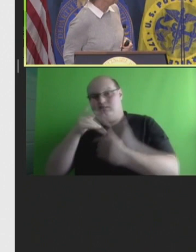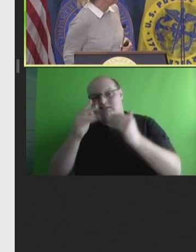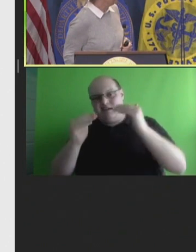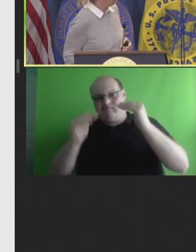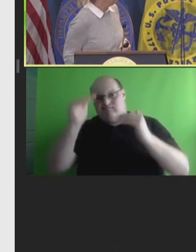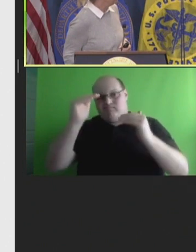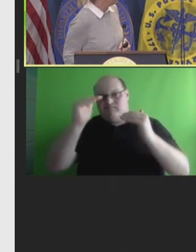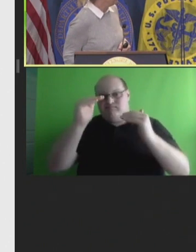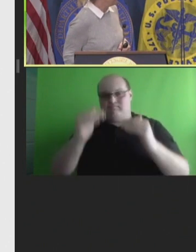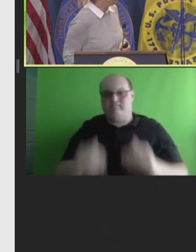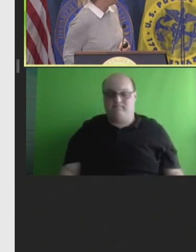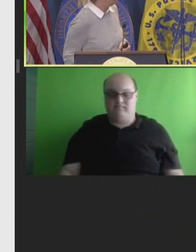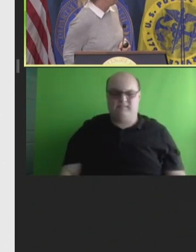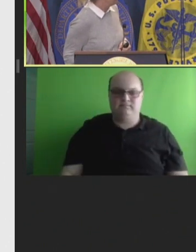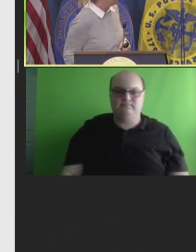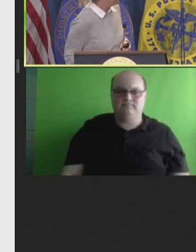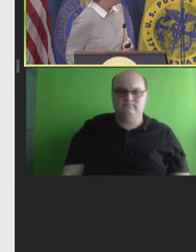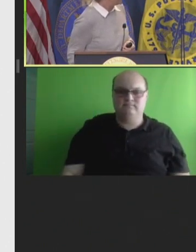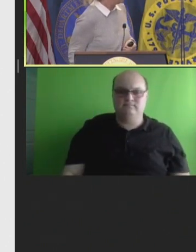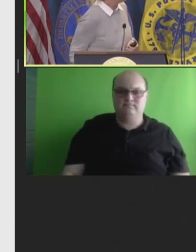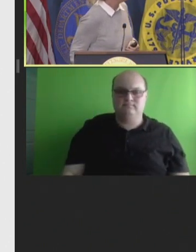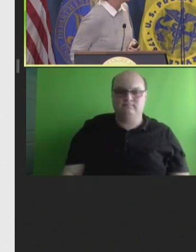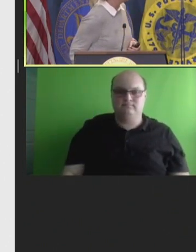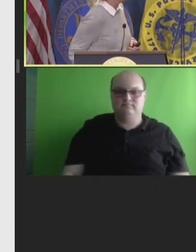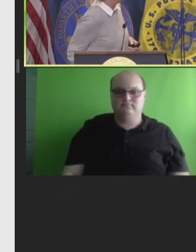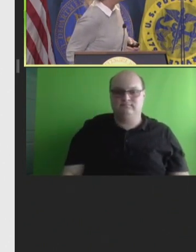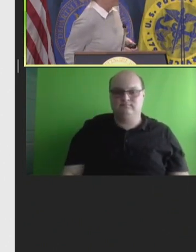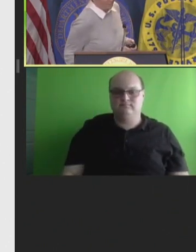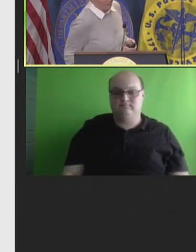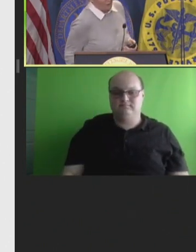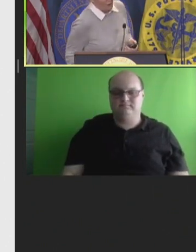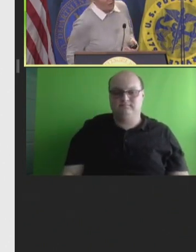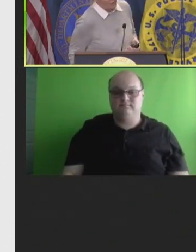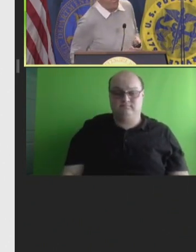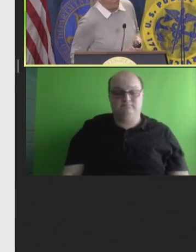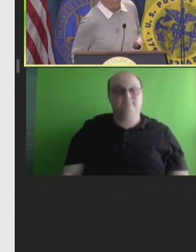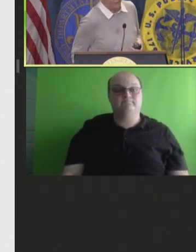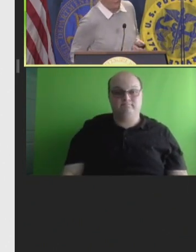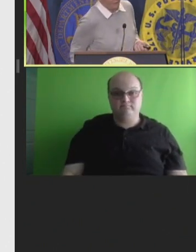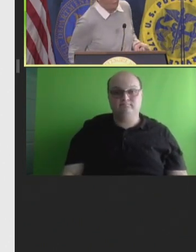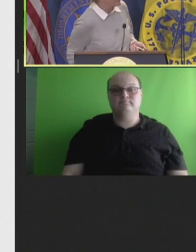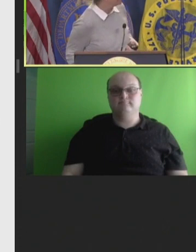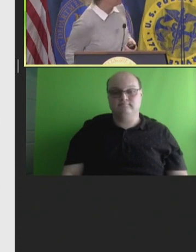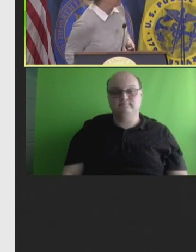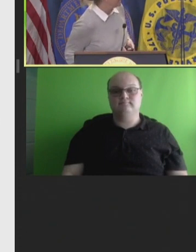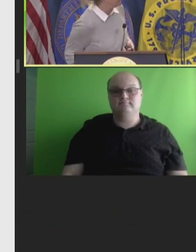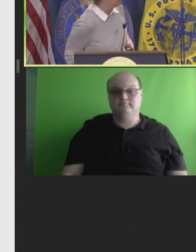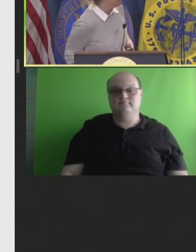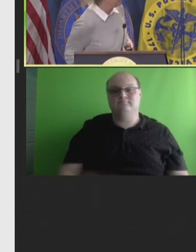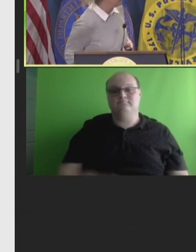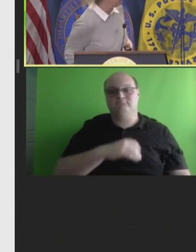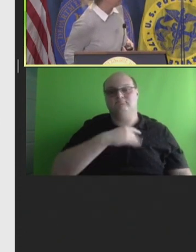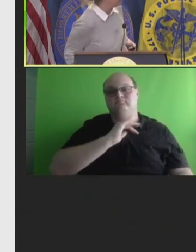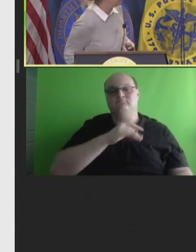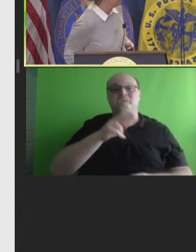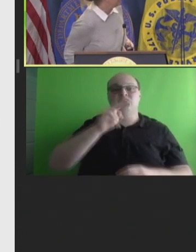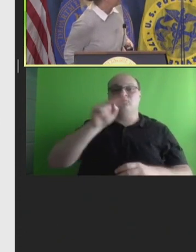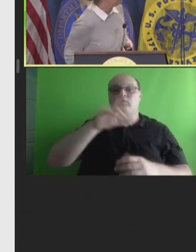And you can see that we have caught up the -- in North Dakota, they have rebounded for the